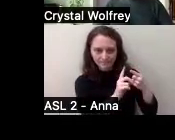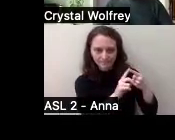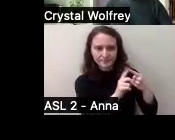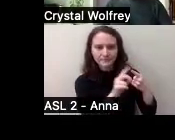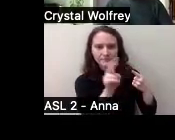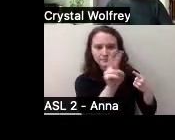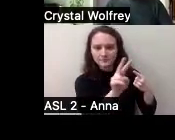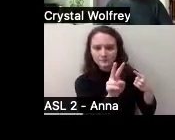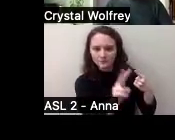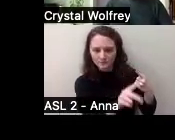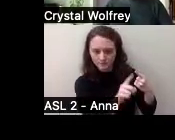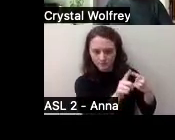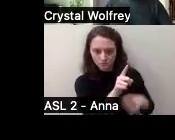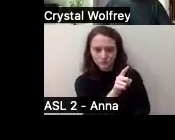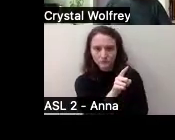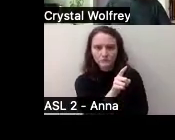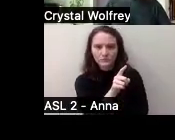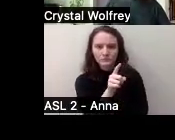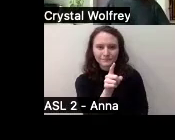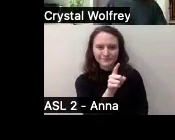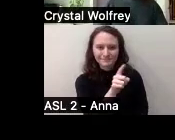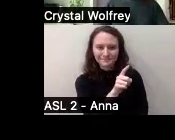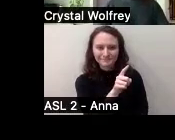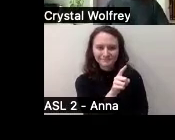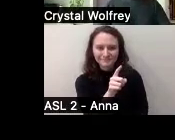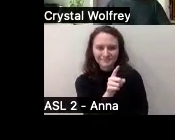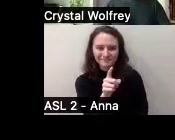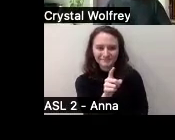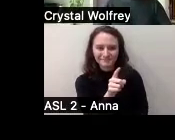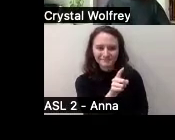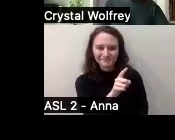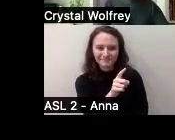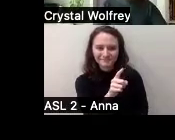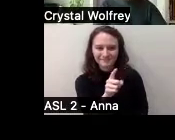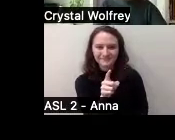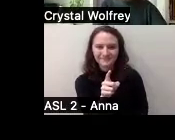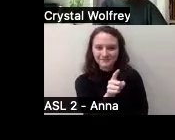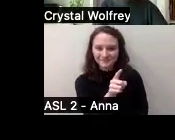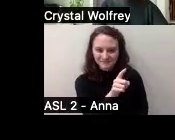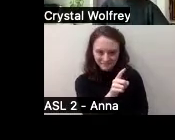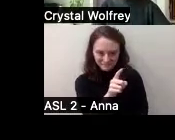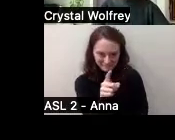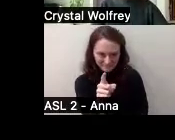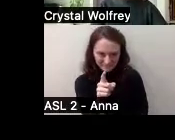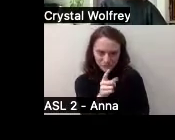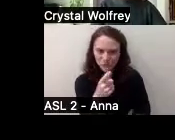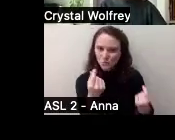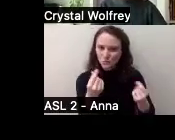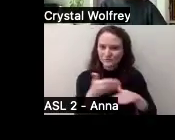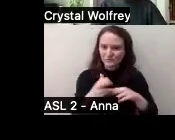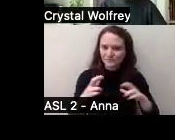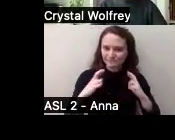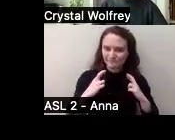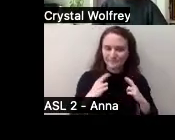Shortly after one of the PIs blissfully heads to retirement. What needs to be done? A, the grant will just need to remove the person